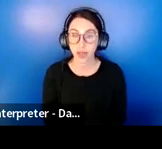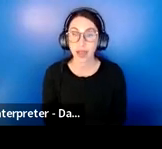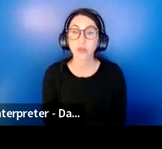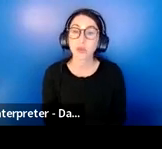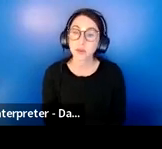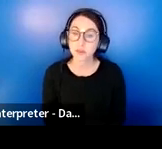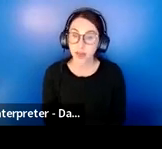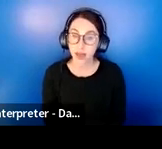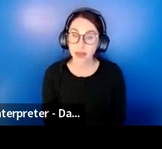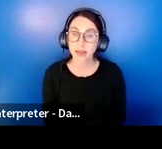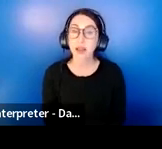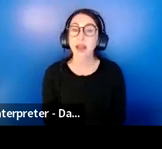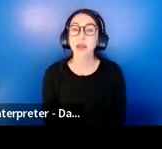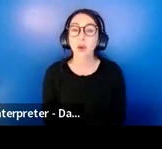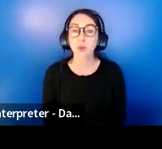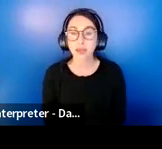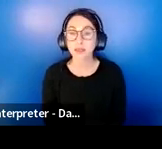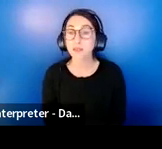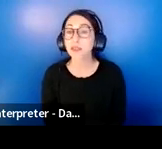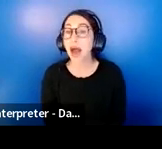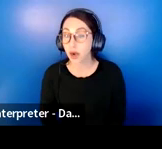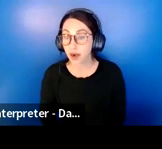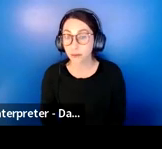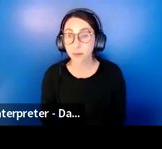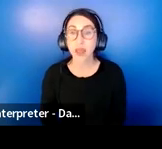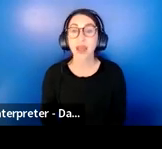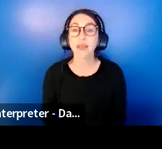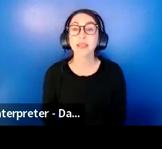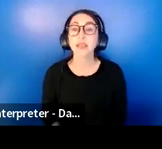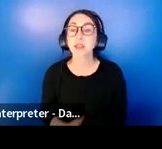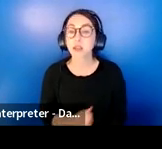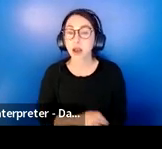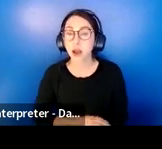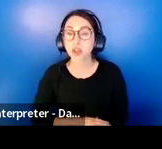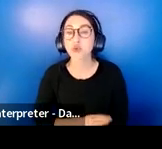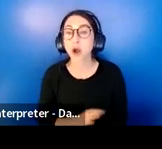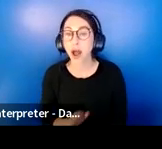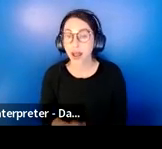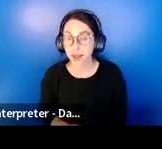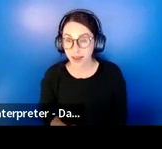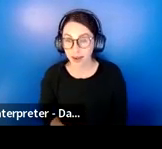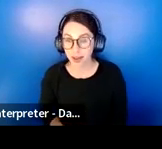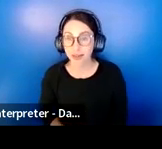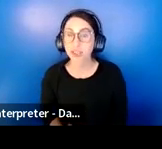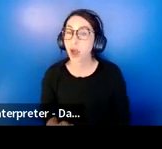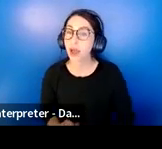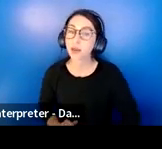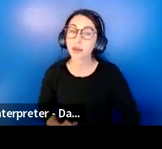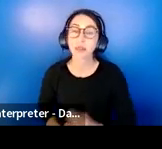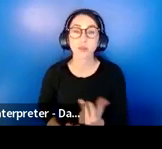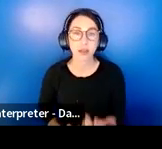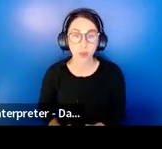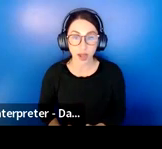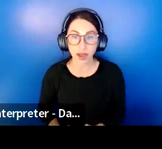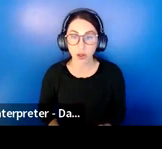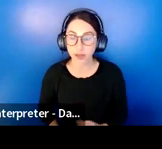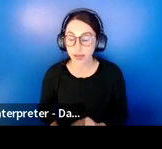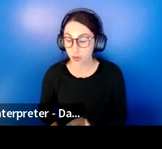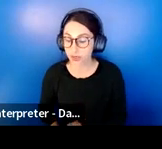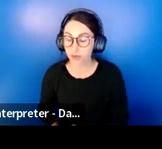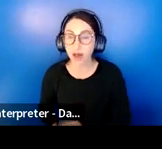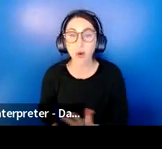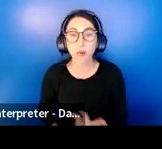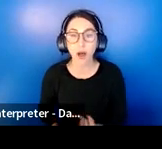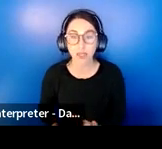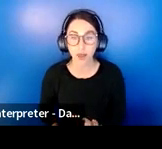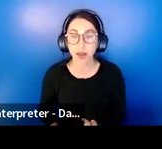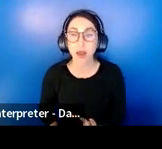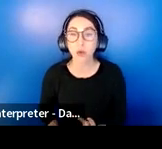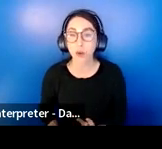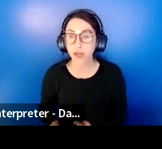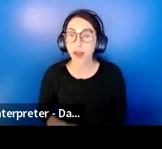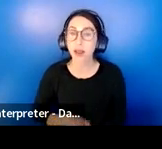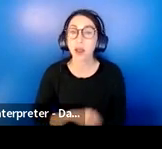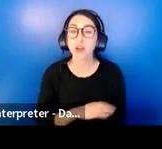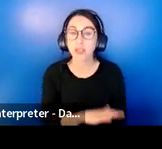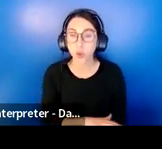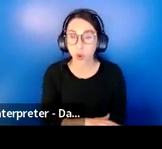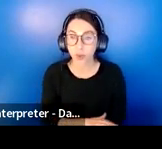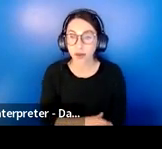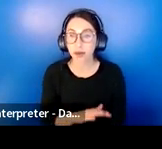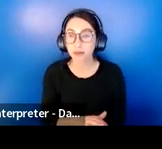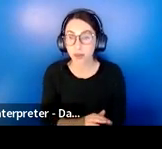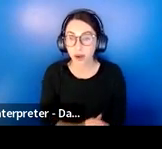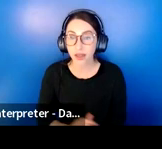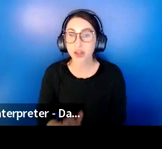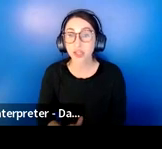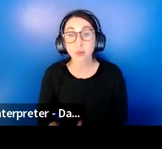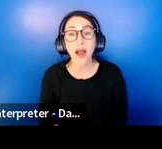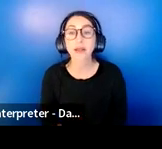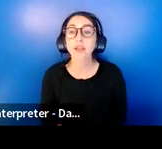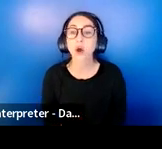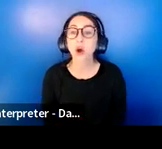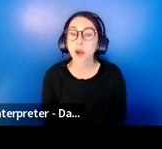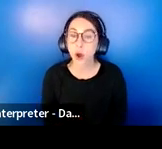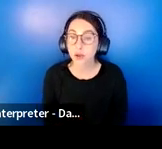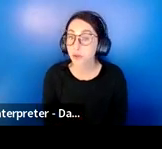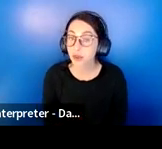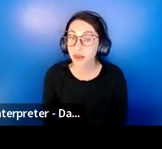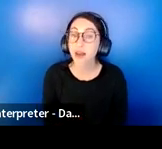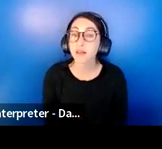ASL Interpreter - Danielle: and the reason for that is it represents a flower. and this is a tri-identity. So N 3 is what it kind of looks like. So it's like a flower blossoming, representing she's a woman, a Native American, and she's Black. And so I want to be.